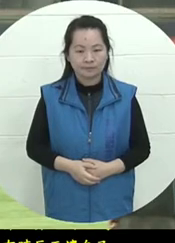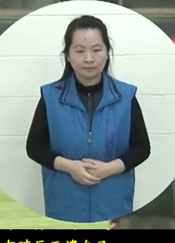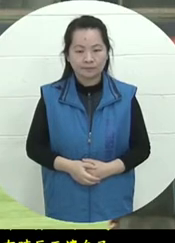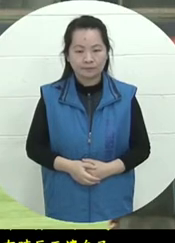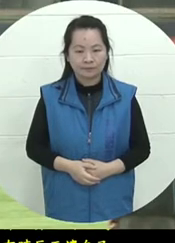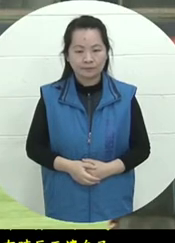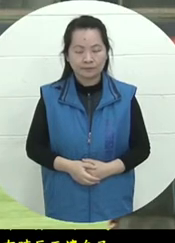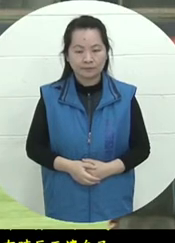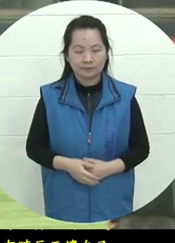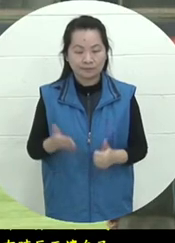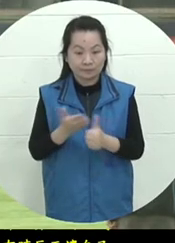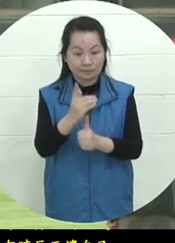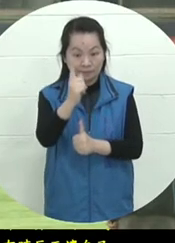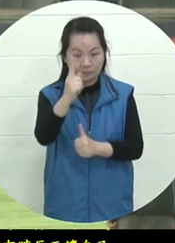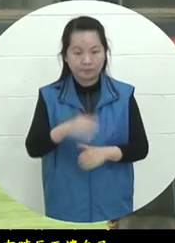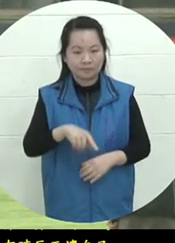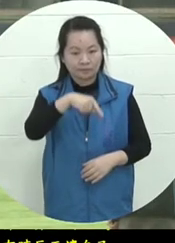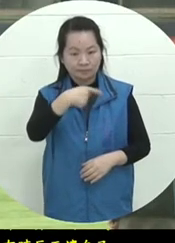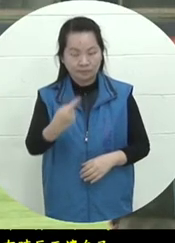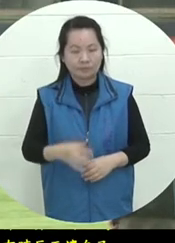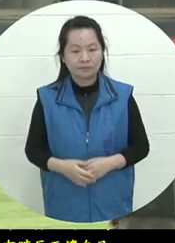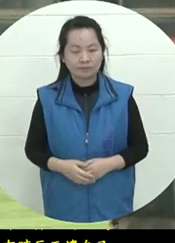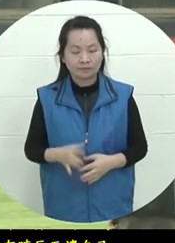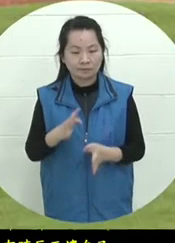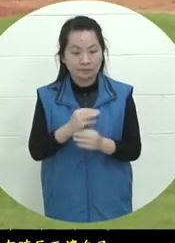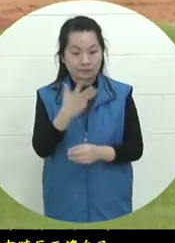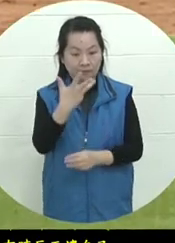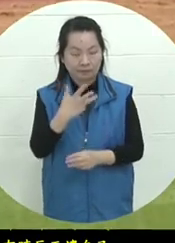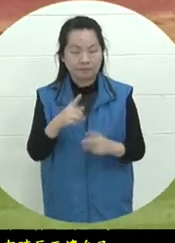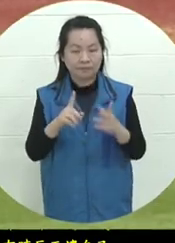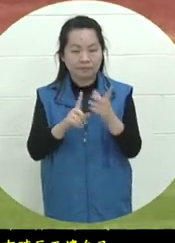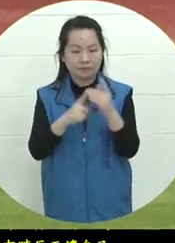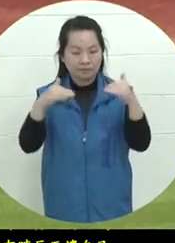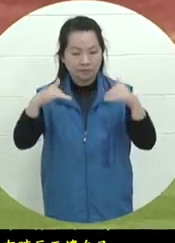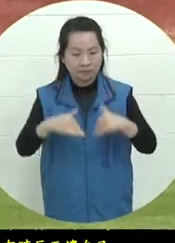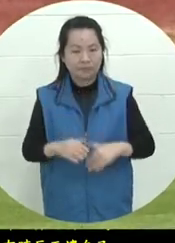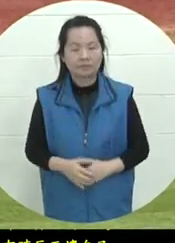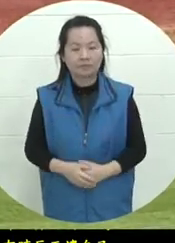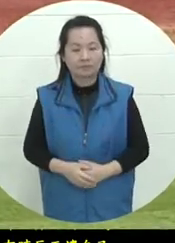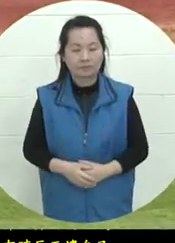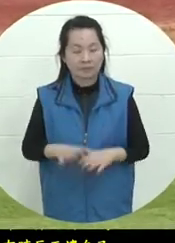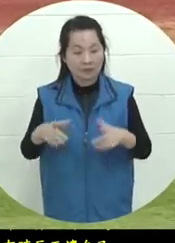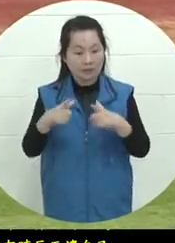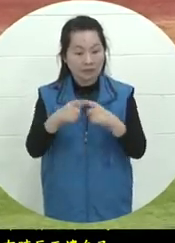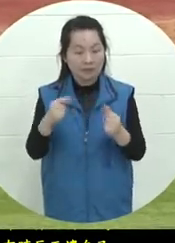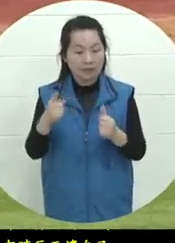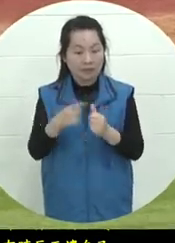After Yan was eliminated, he came on to rob Kamiya Tsubasa, who was the eighth best player. He was also a member of the Japanese team today. As for the starting backup,